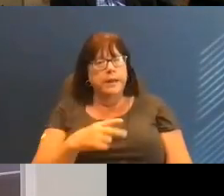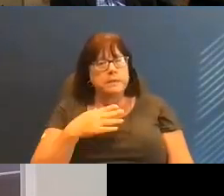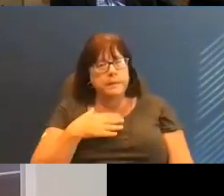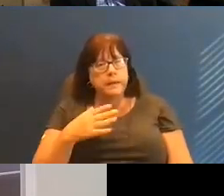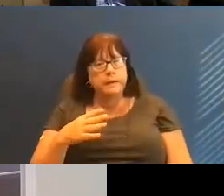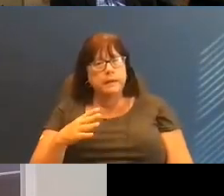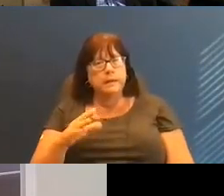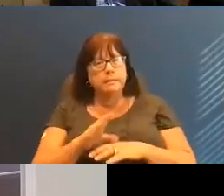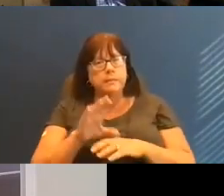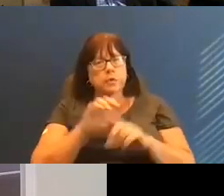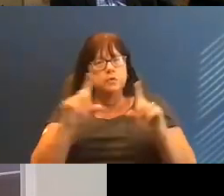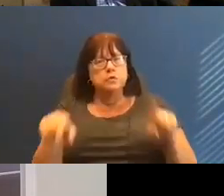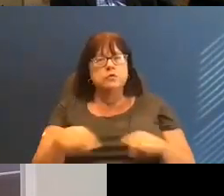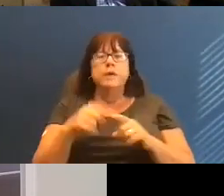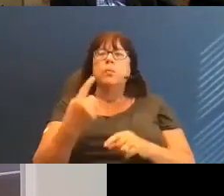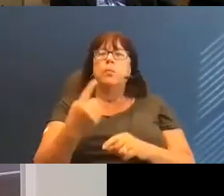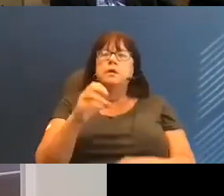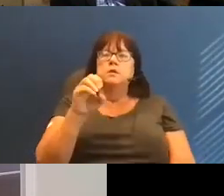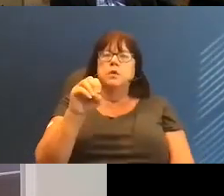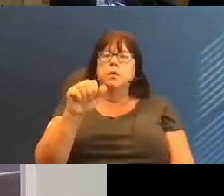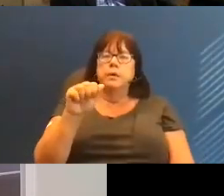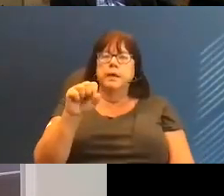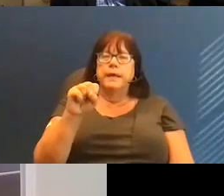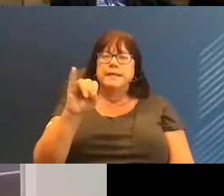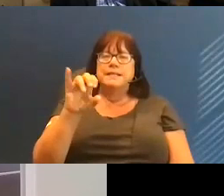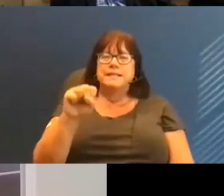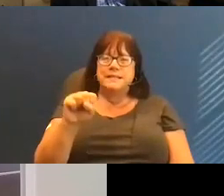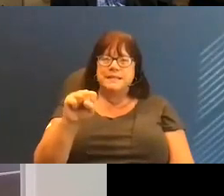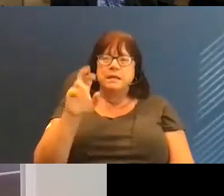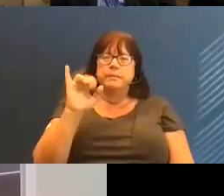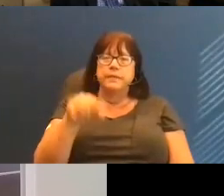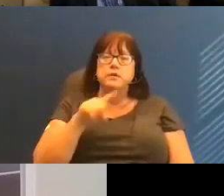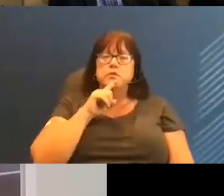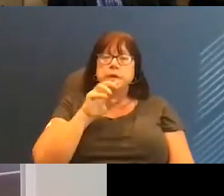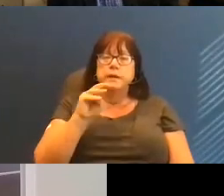yeah. So one of those is Oasis this is actually a meta search tool that searches multiple OER